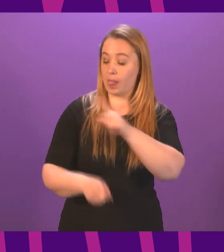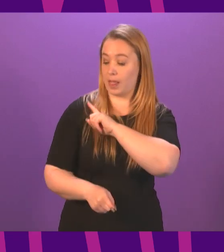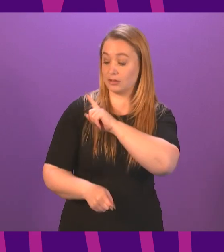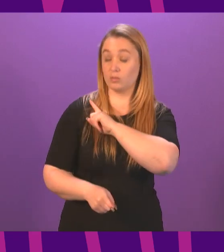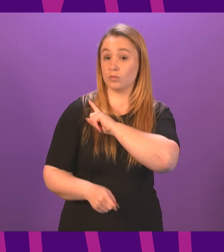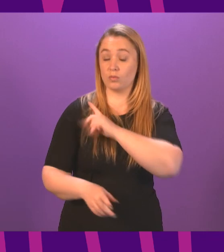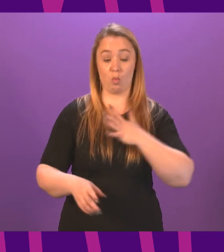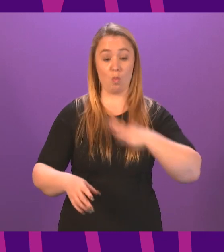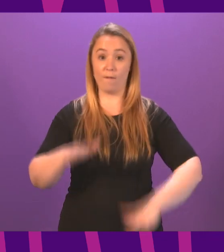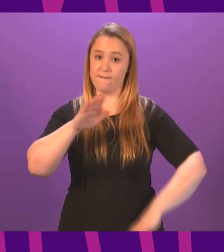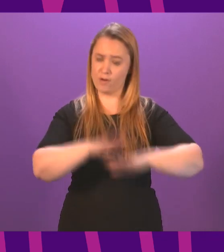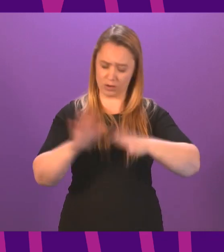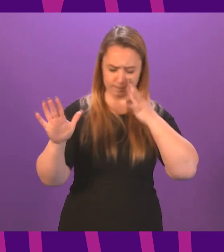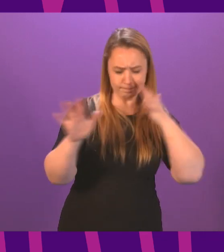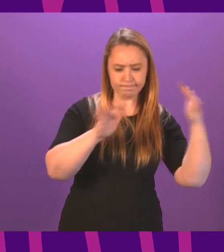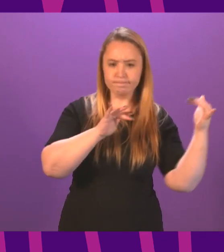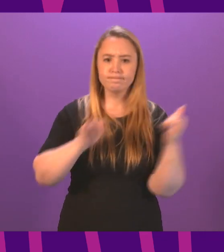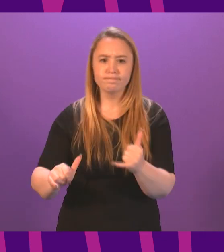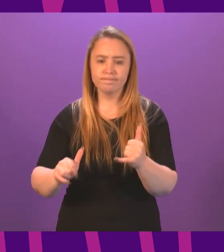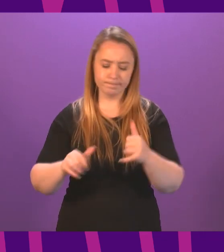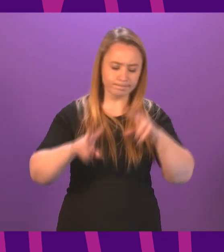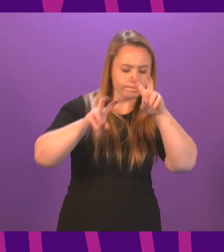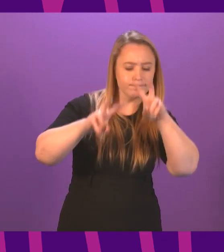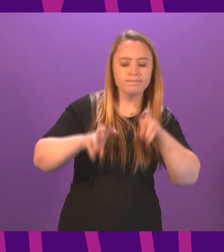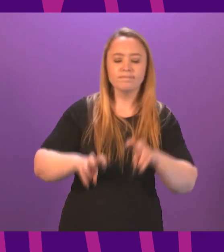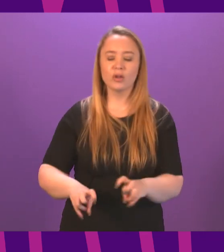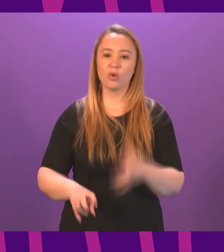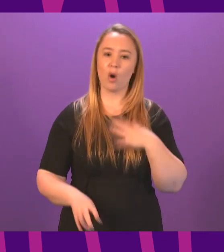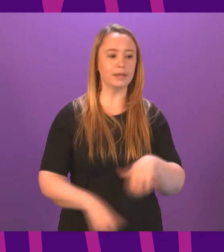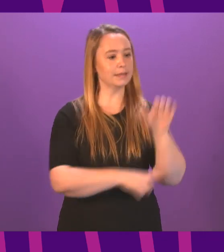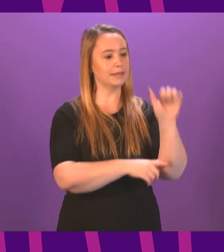not just accept or decline before we have had a chance to do so. We want to have thriving